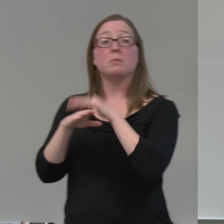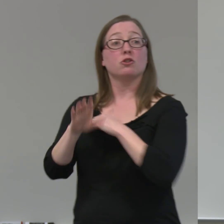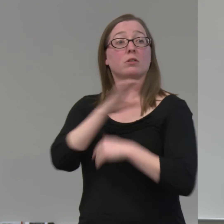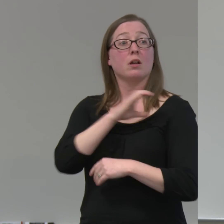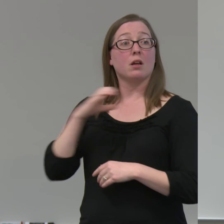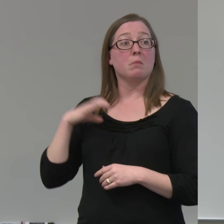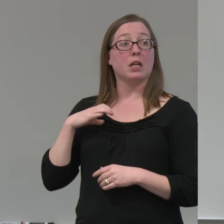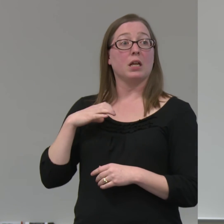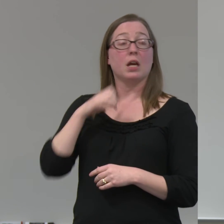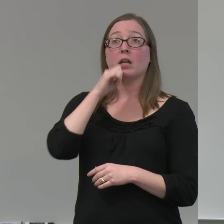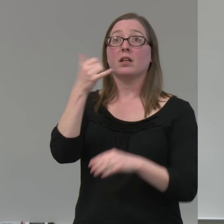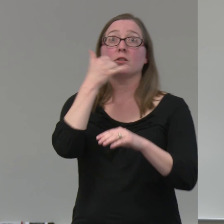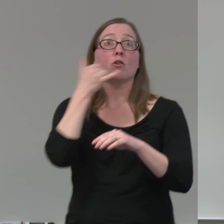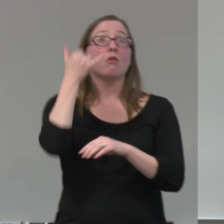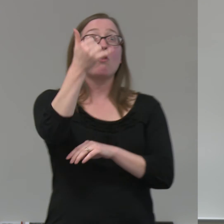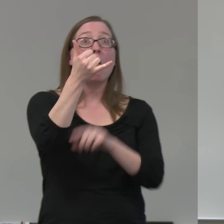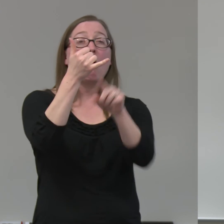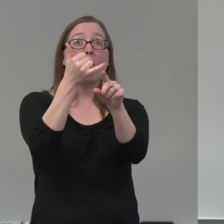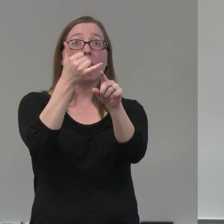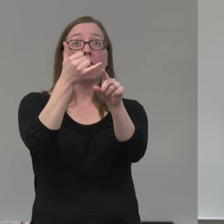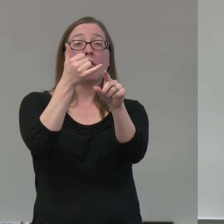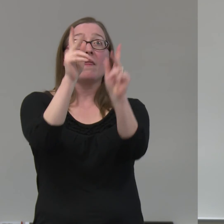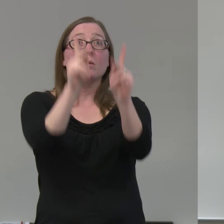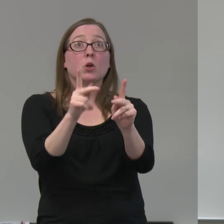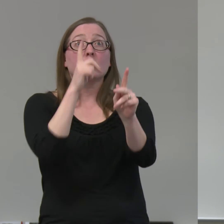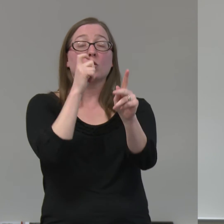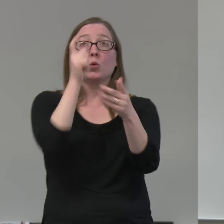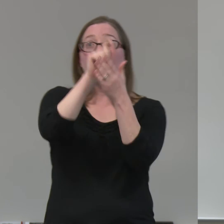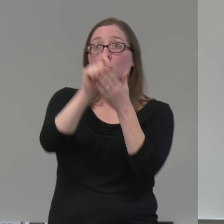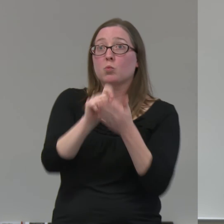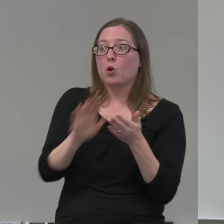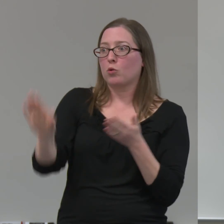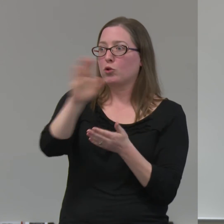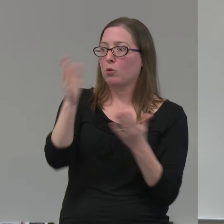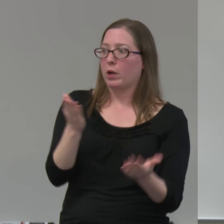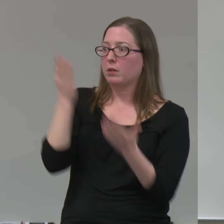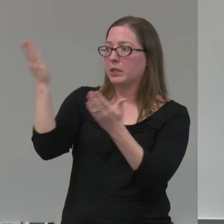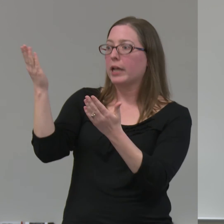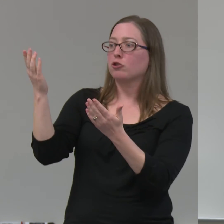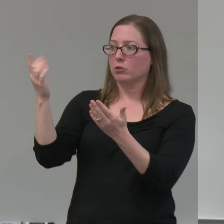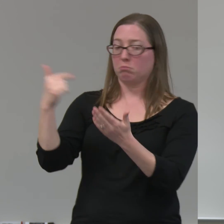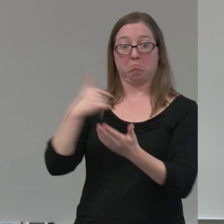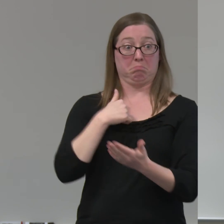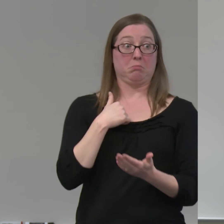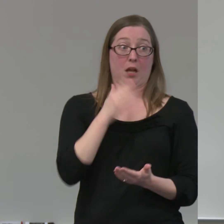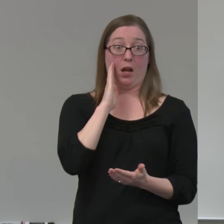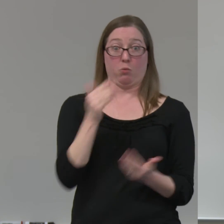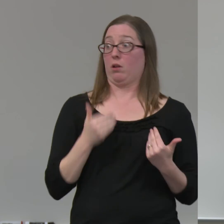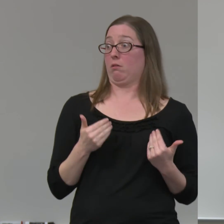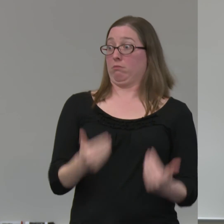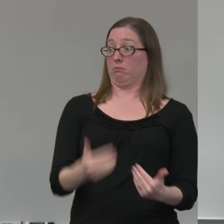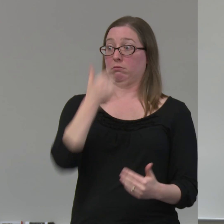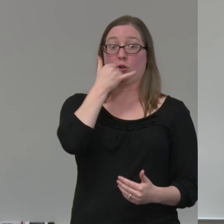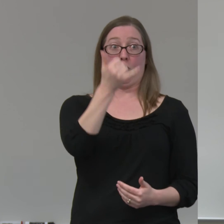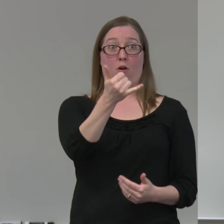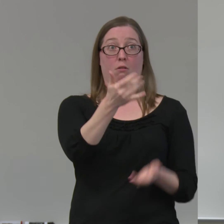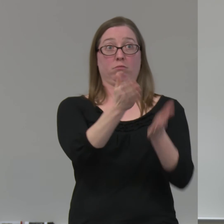and ask them how they were, I will do that as dean, so it's very important because what we're buying